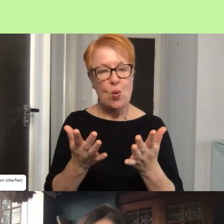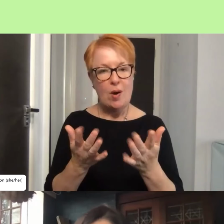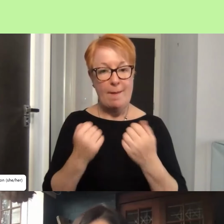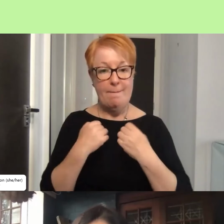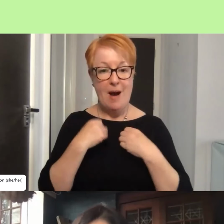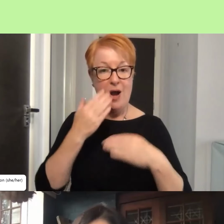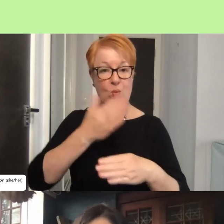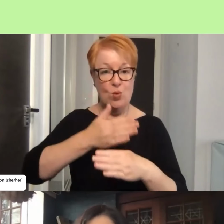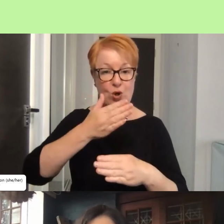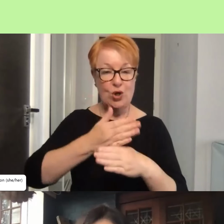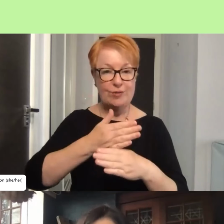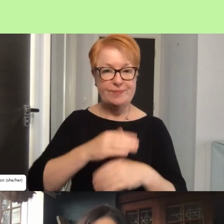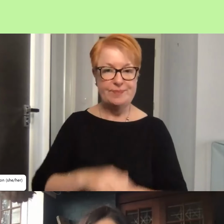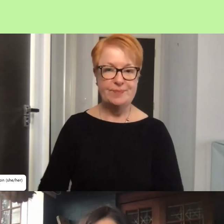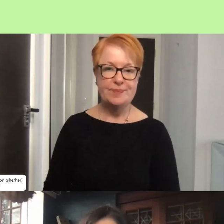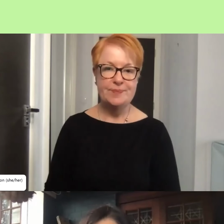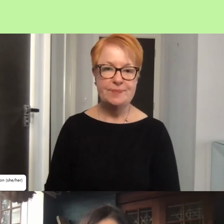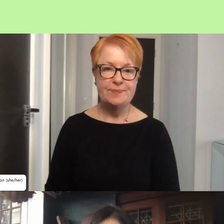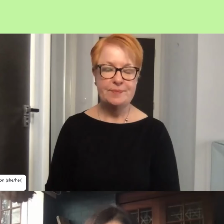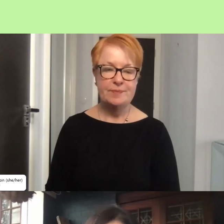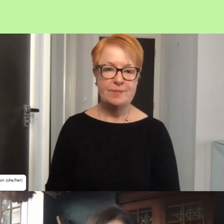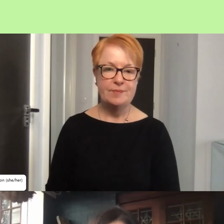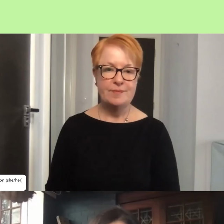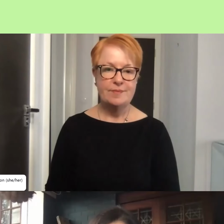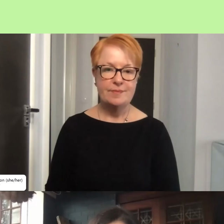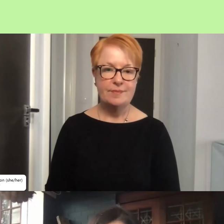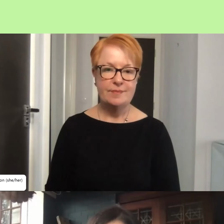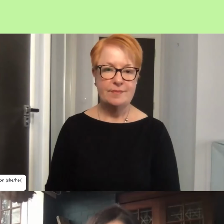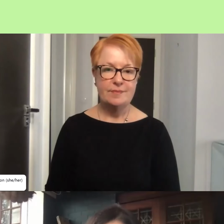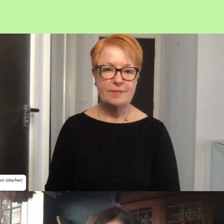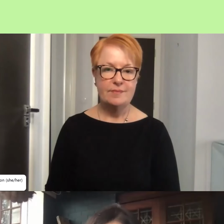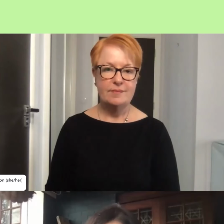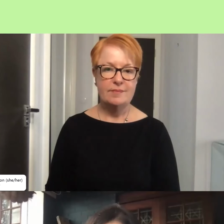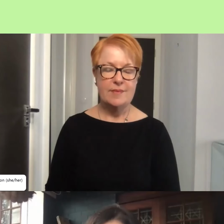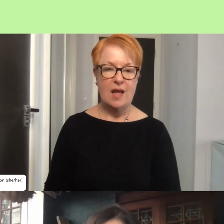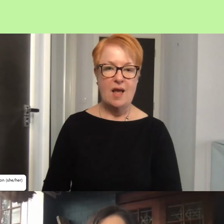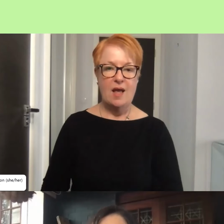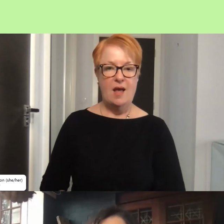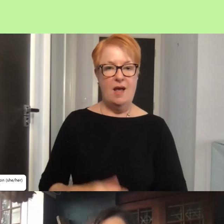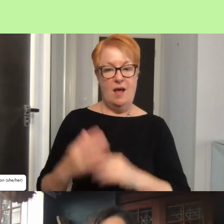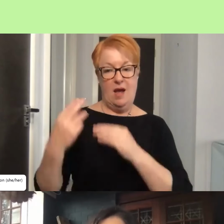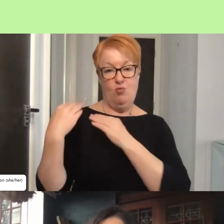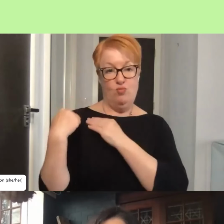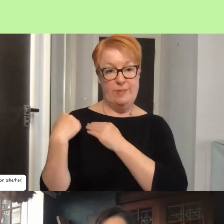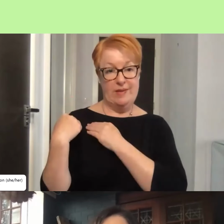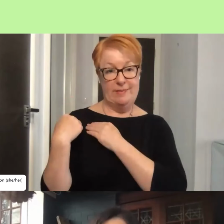it was how I can transfer the responsibility from myself to the institution,